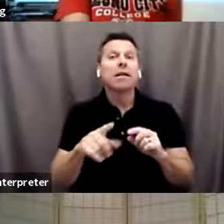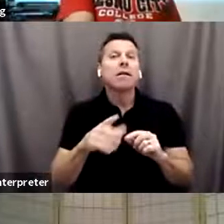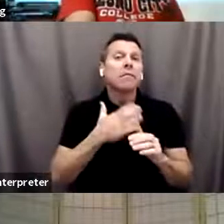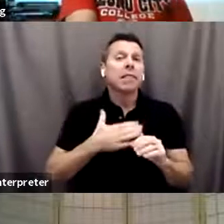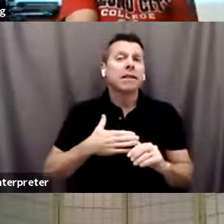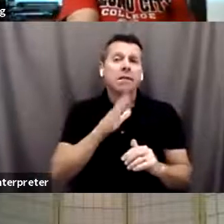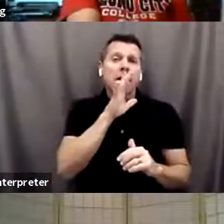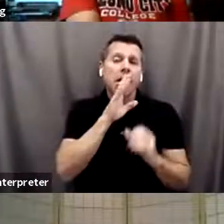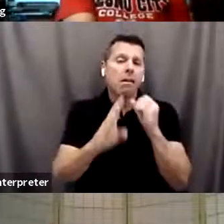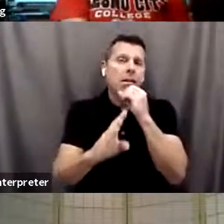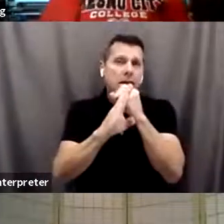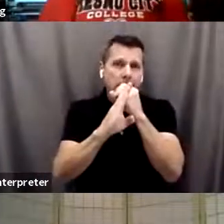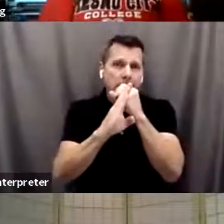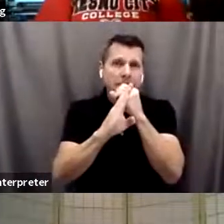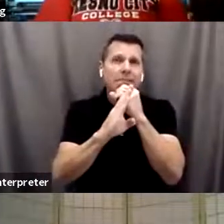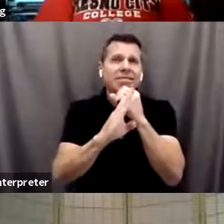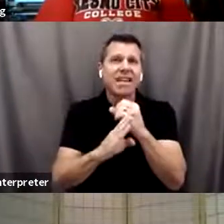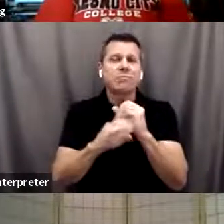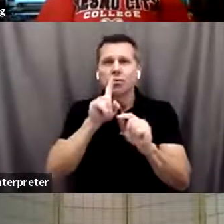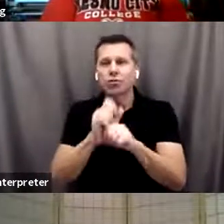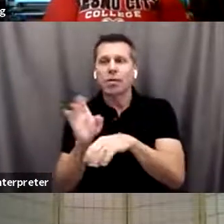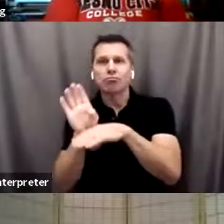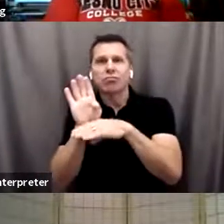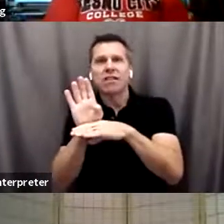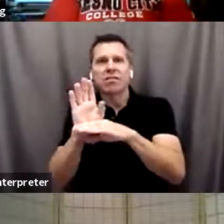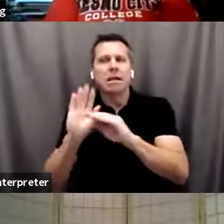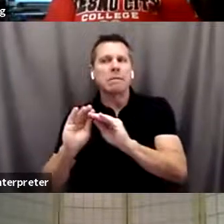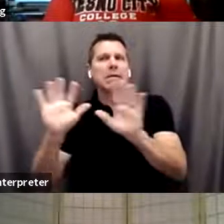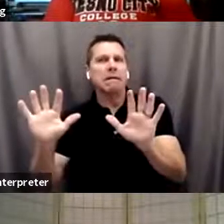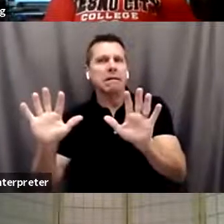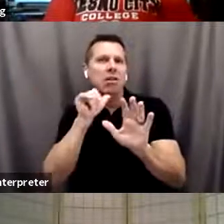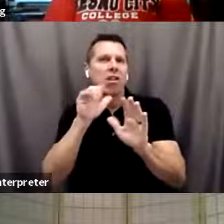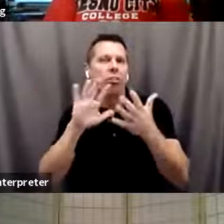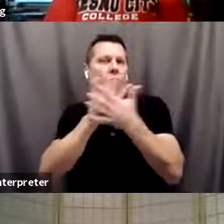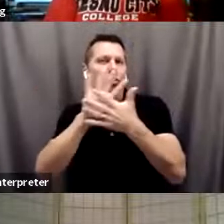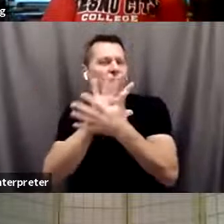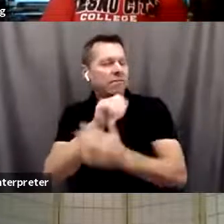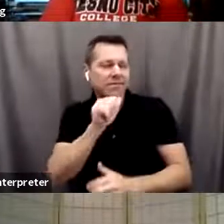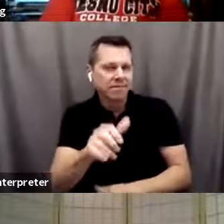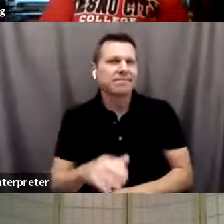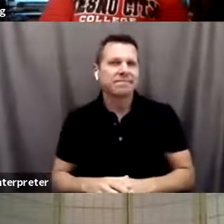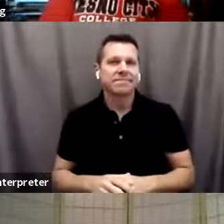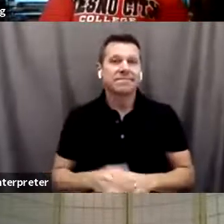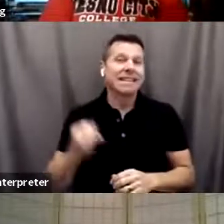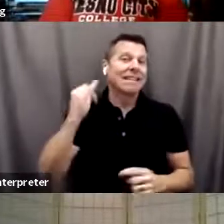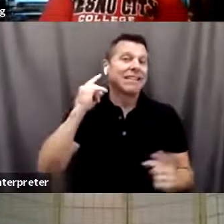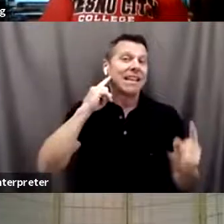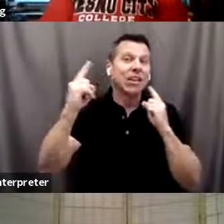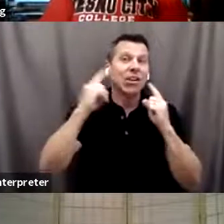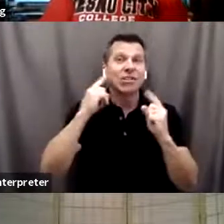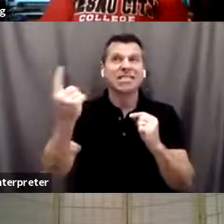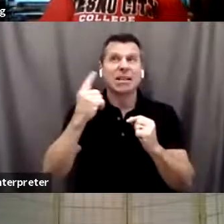presentation so that it allows our presenters to present uninterruptedly, I if I hear something go off, I will just mute that